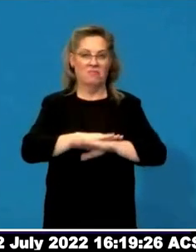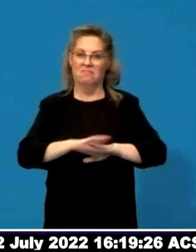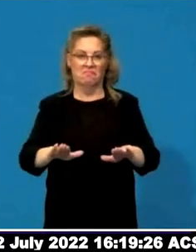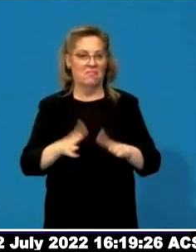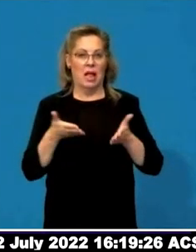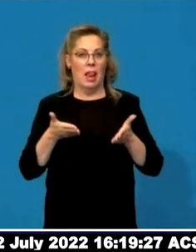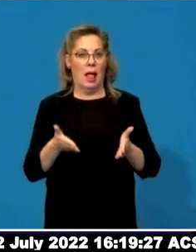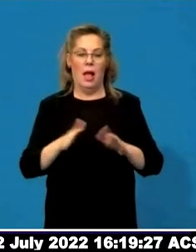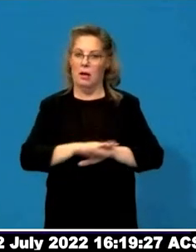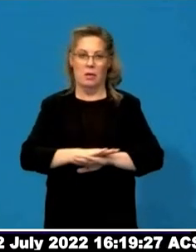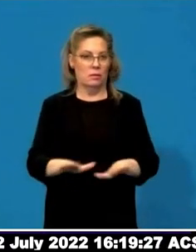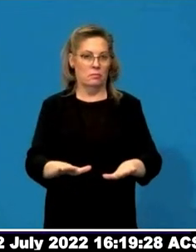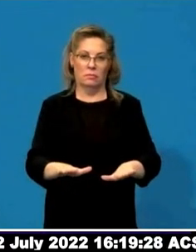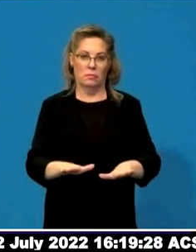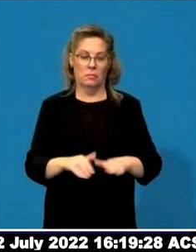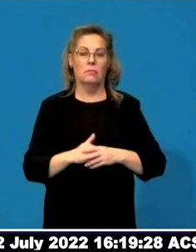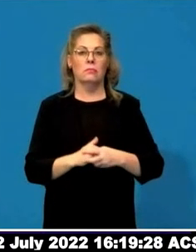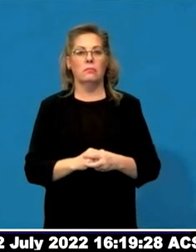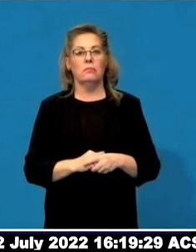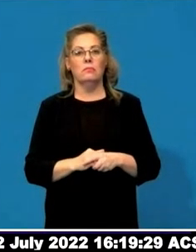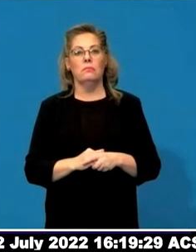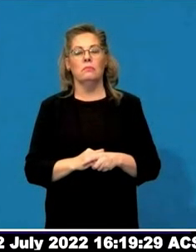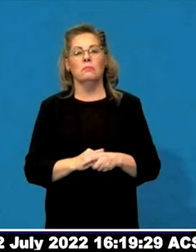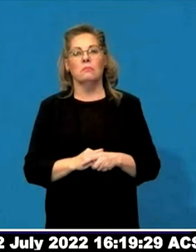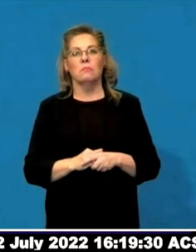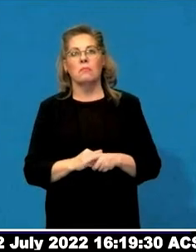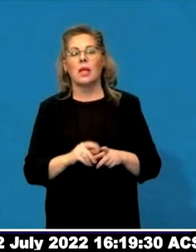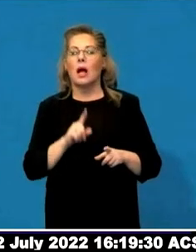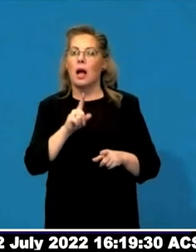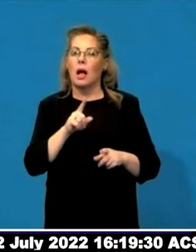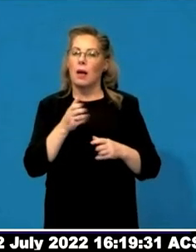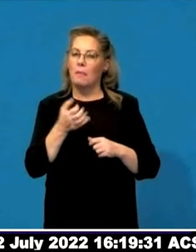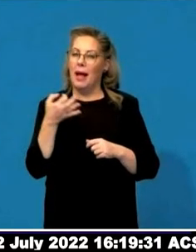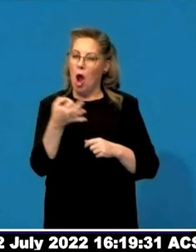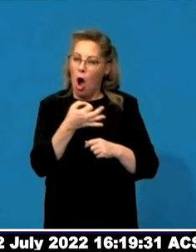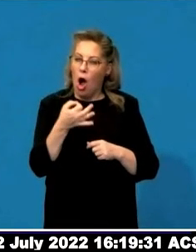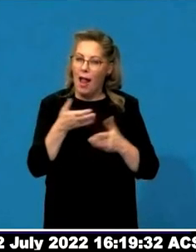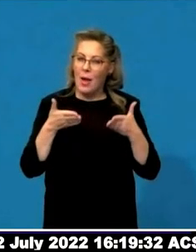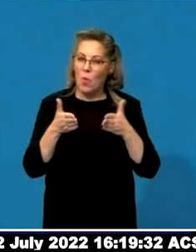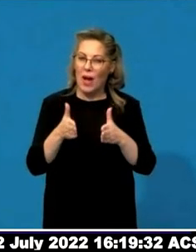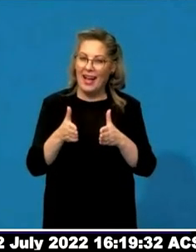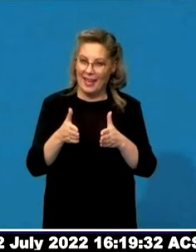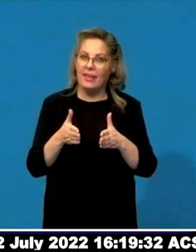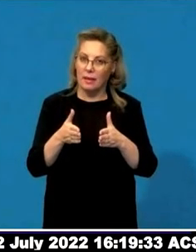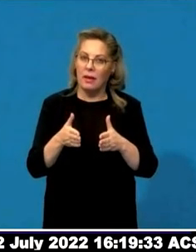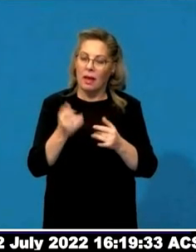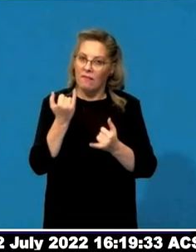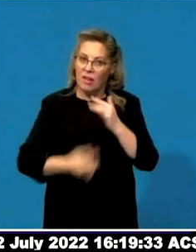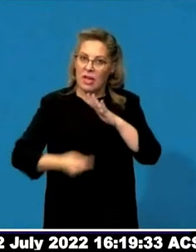And those are the things that are important in Ailan custom, to be able to do for your family that needs help.